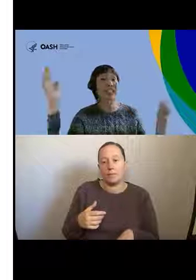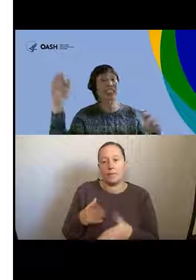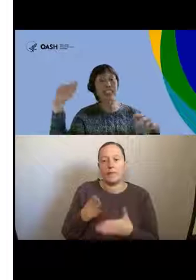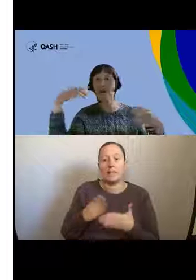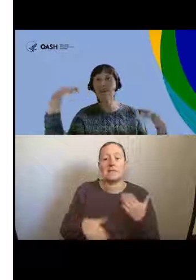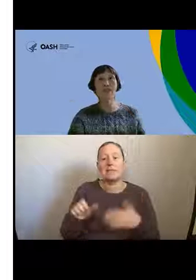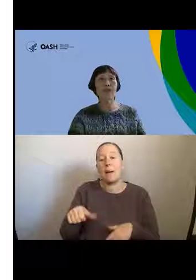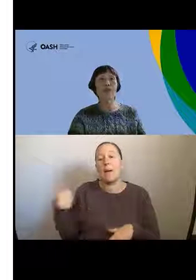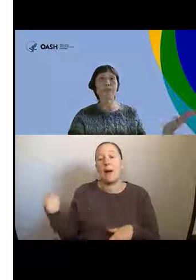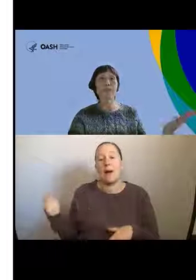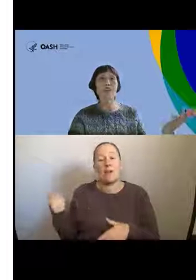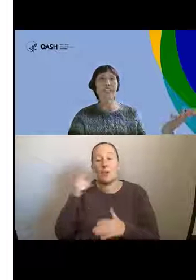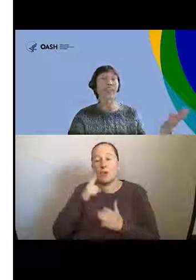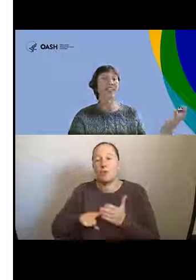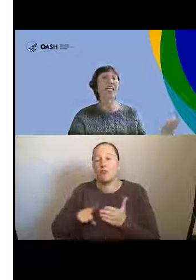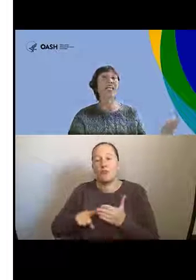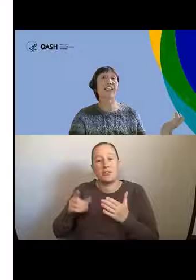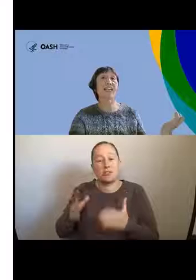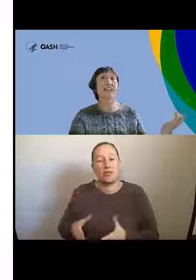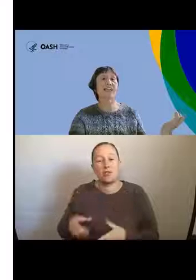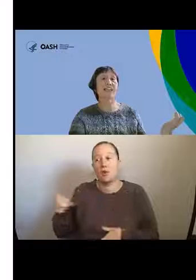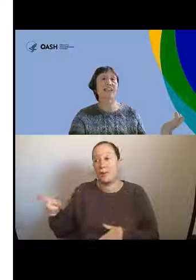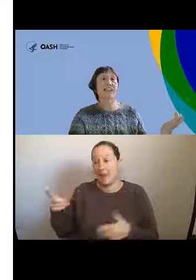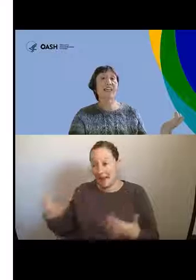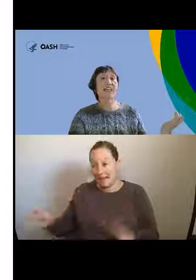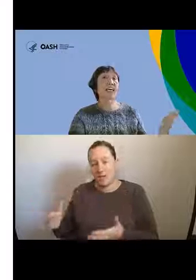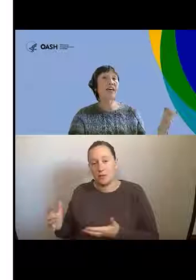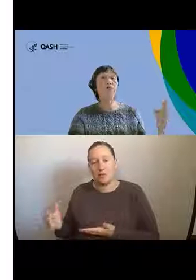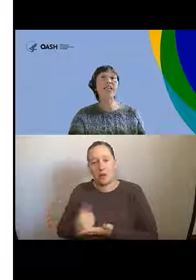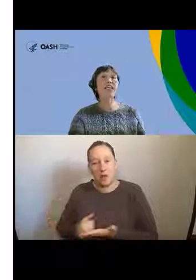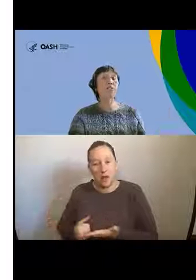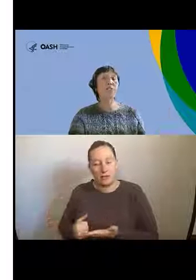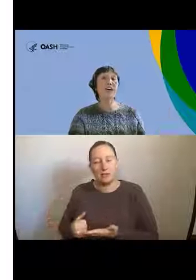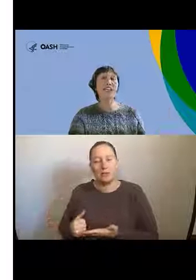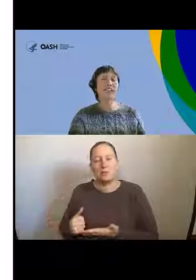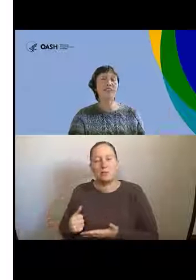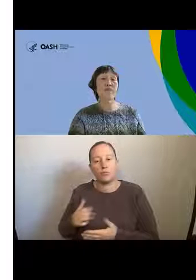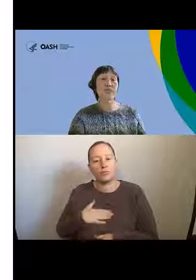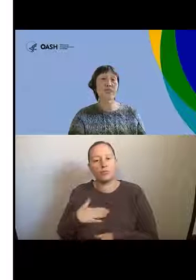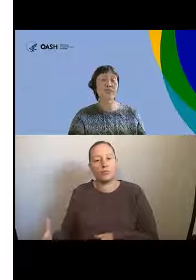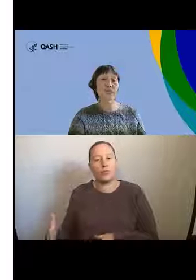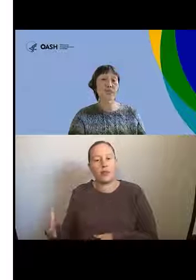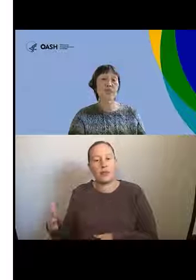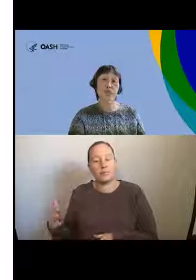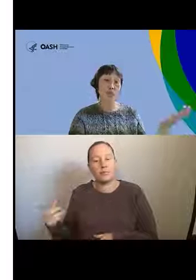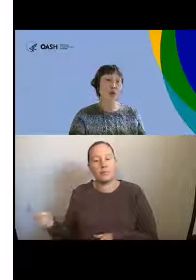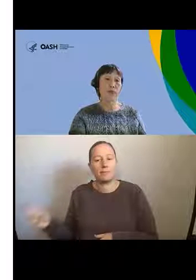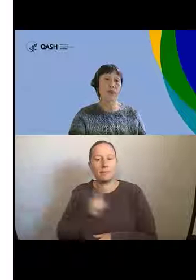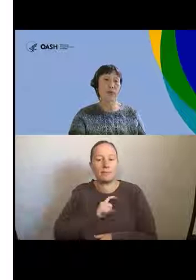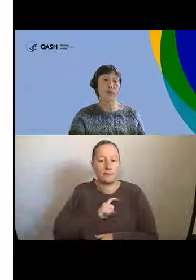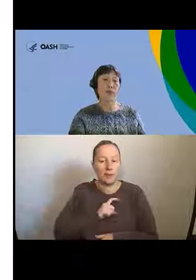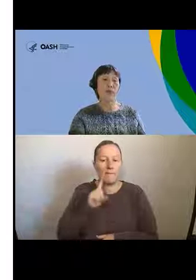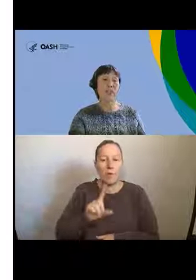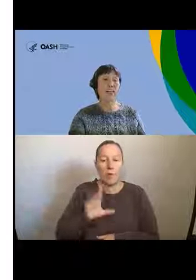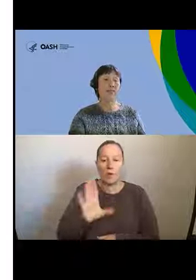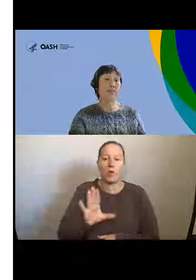in some other research project, that they collected, and that they're willing to provide their information to you for your research purpose,